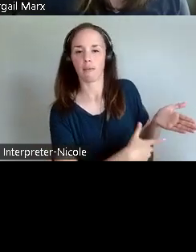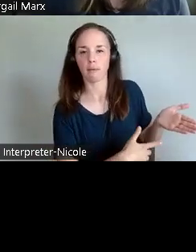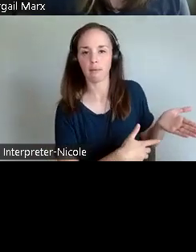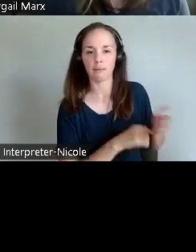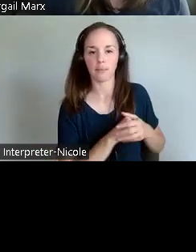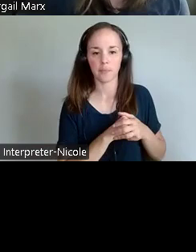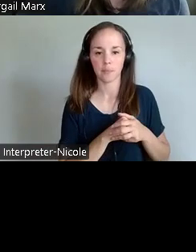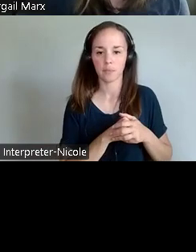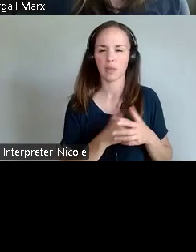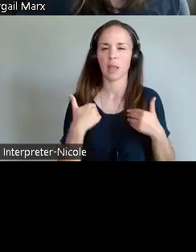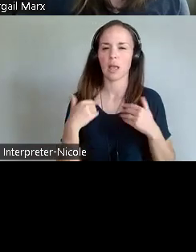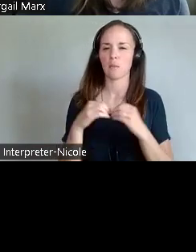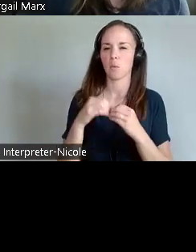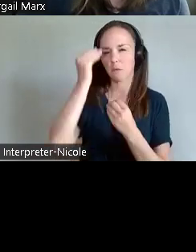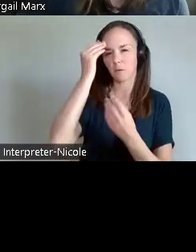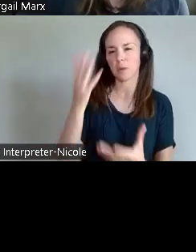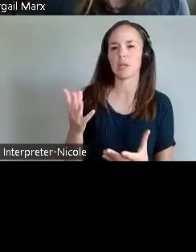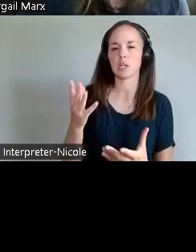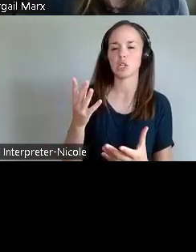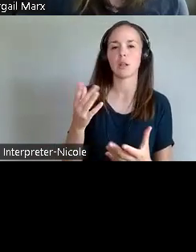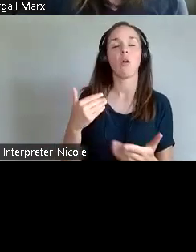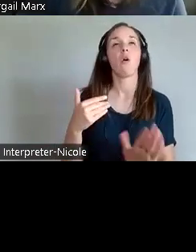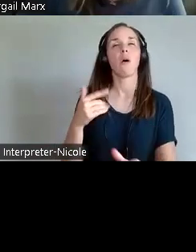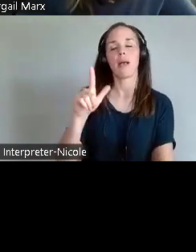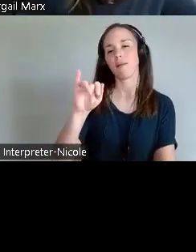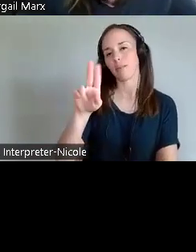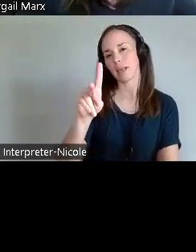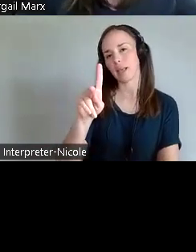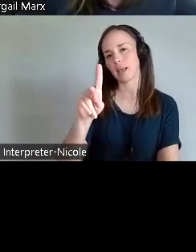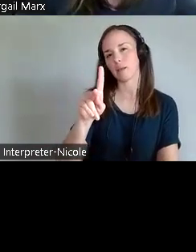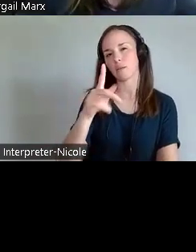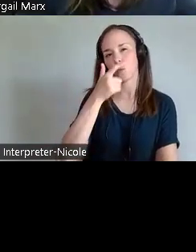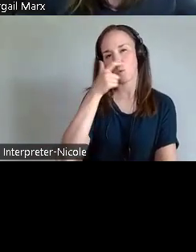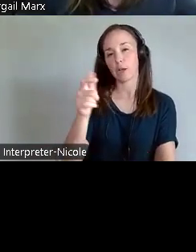And we have more information, I can put a link to a video that explains partner assisted scanning